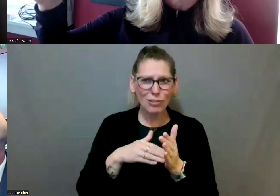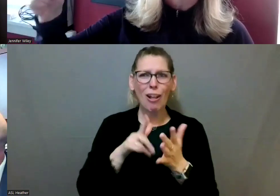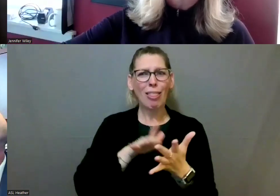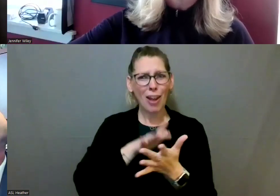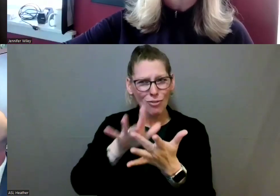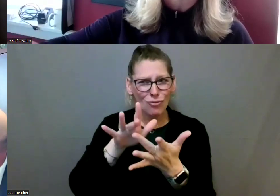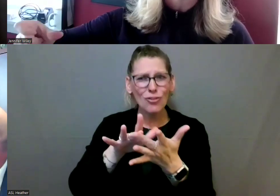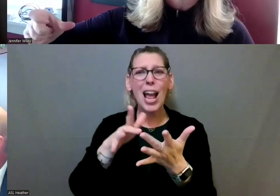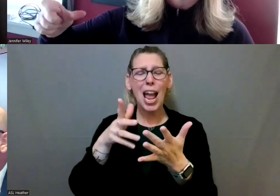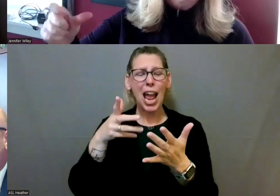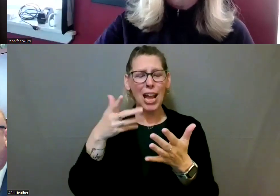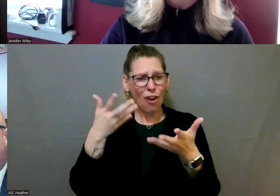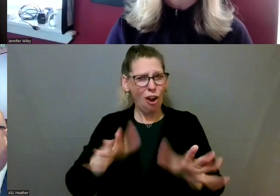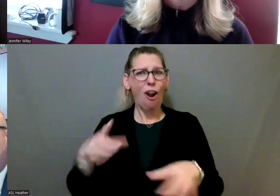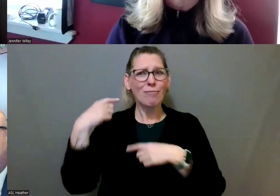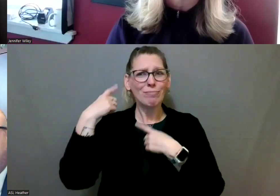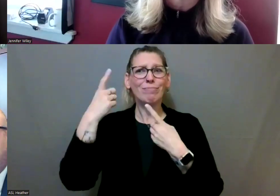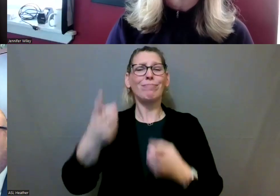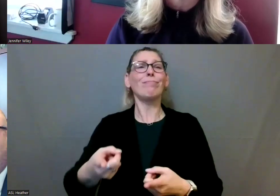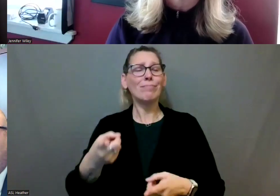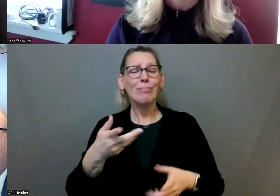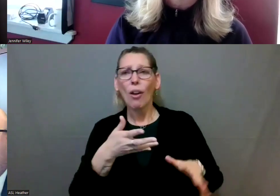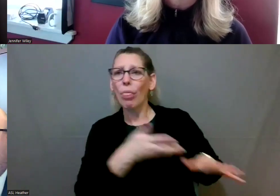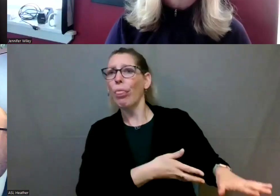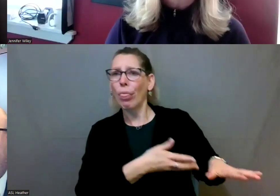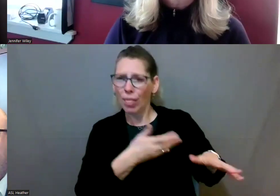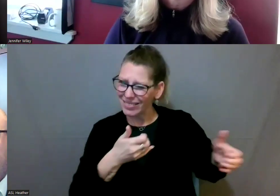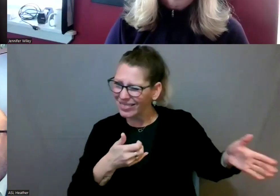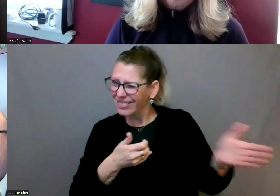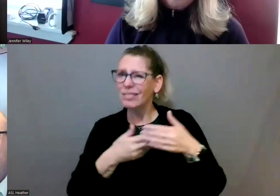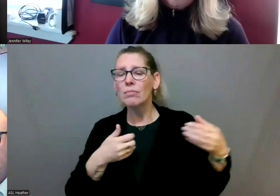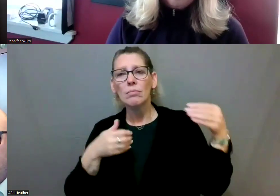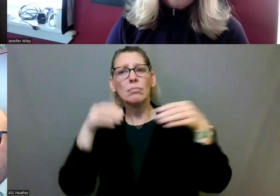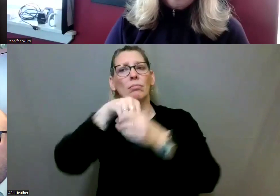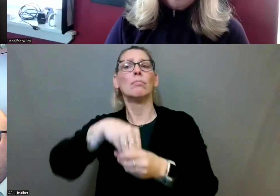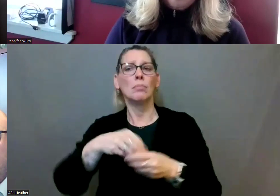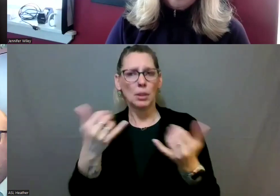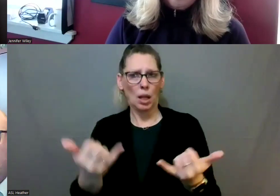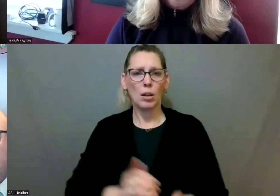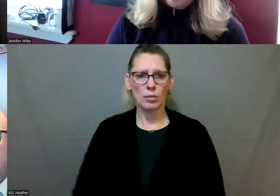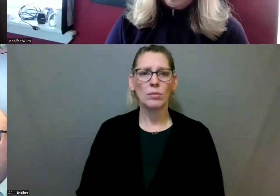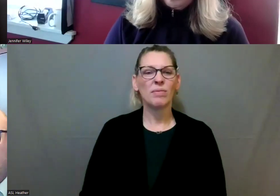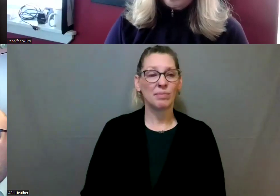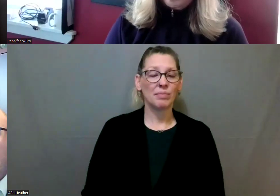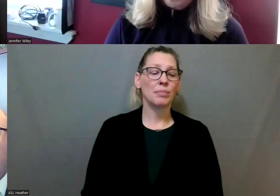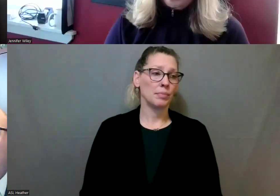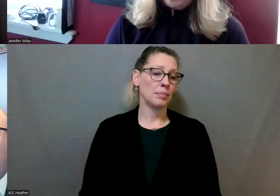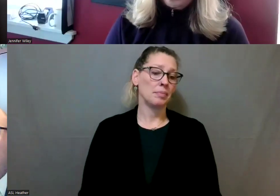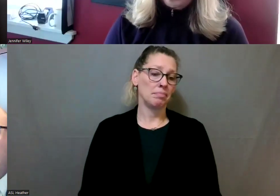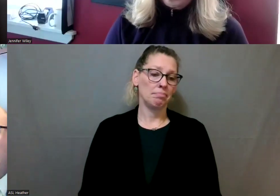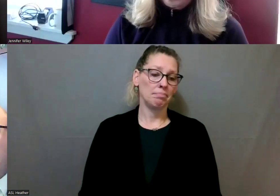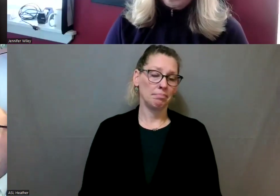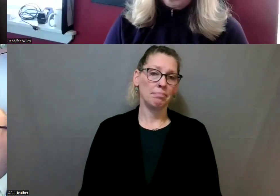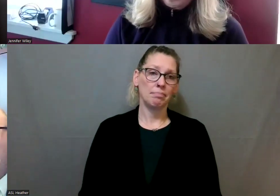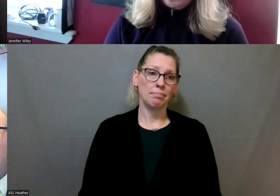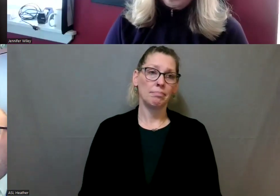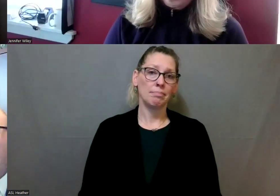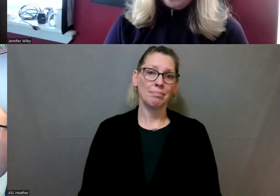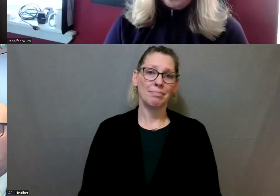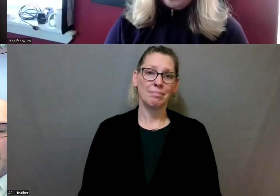we have historically left out of the conversation I think. Go ahead oh no